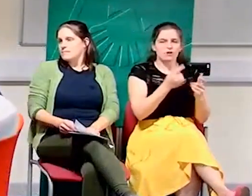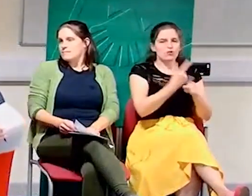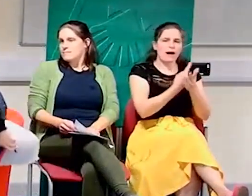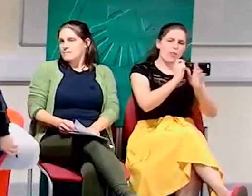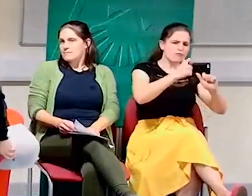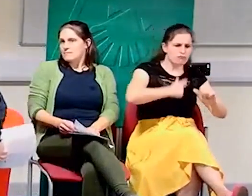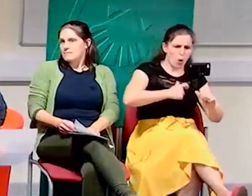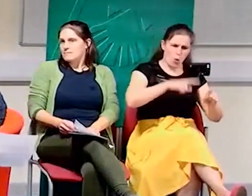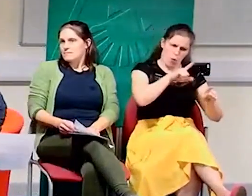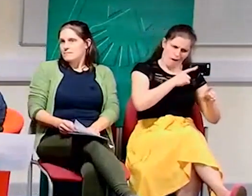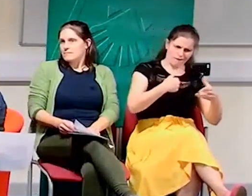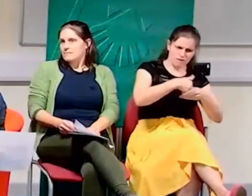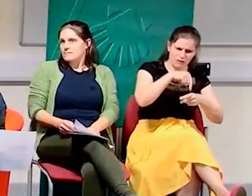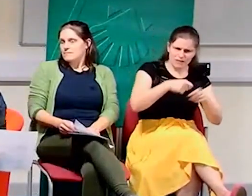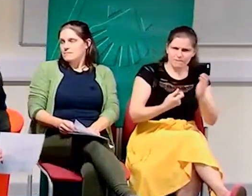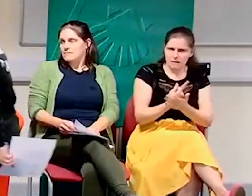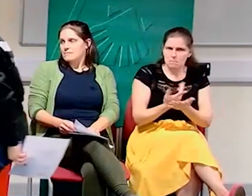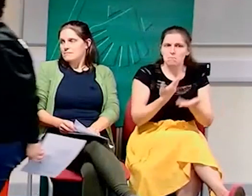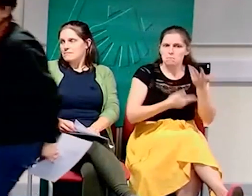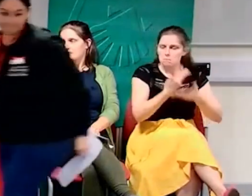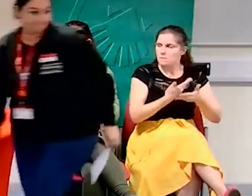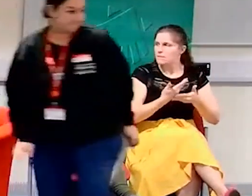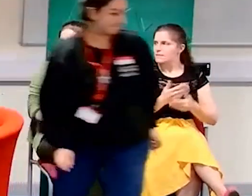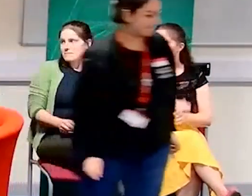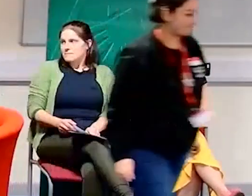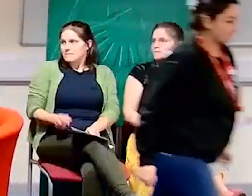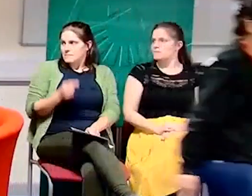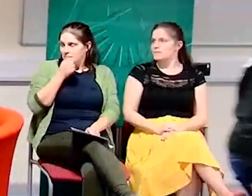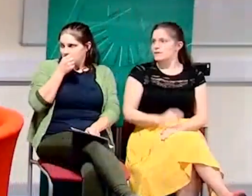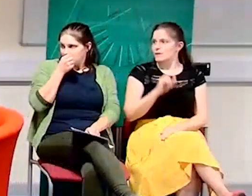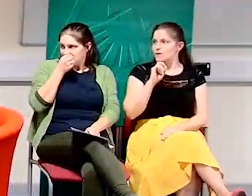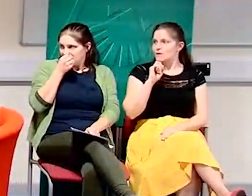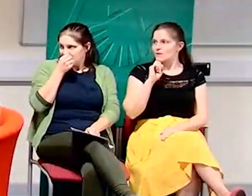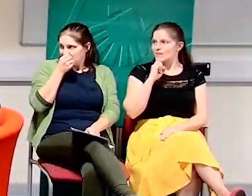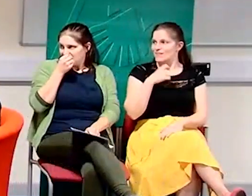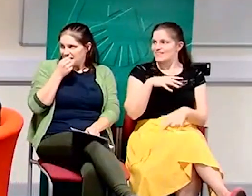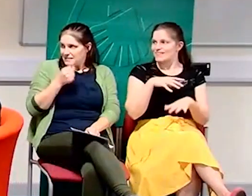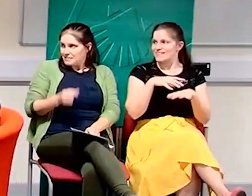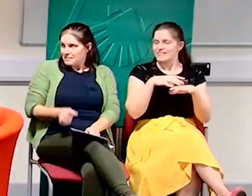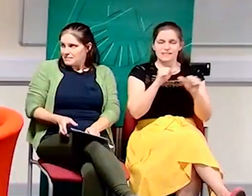us on the panel tonight and and if you wouldn't mind starting uh with just a bit of a visual